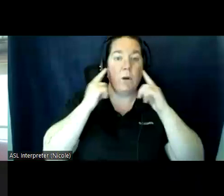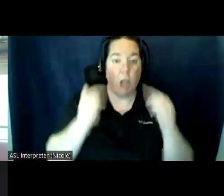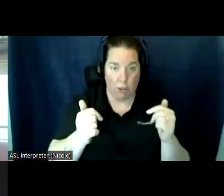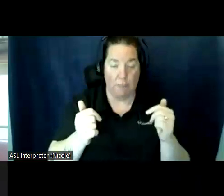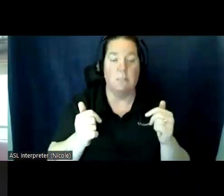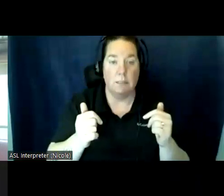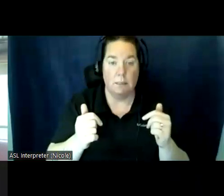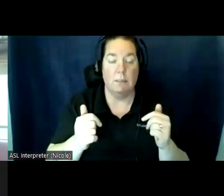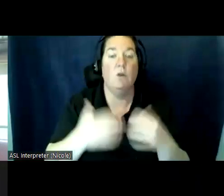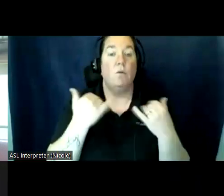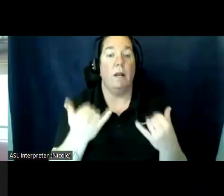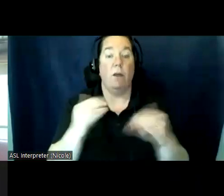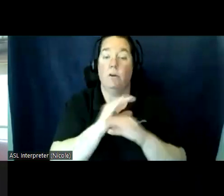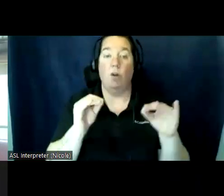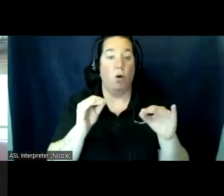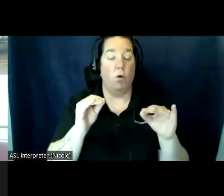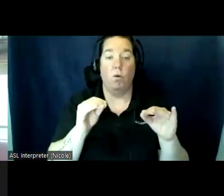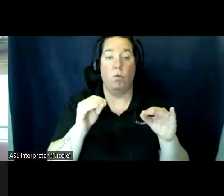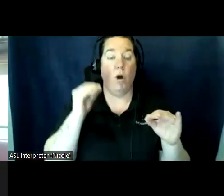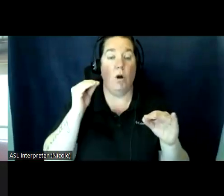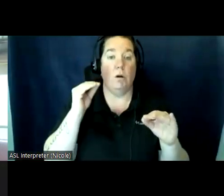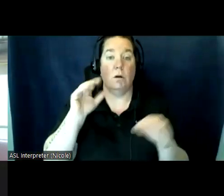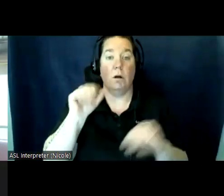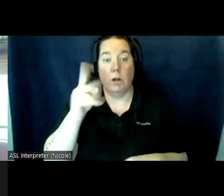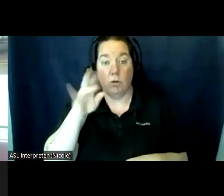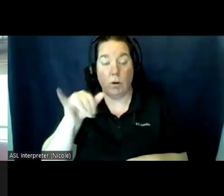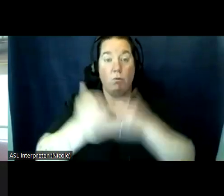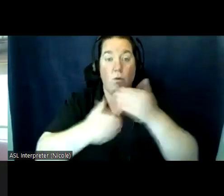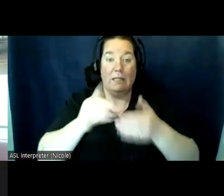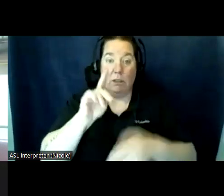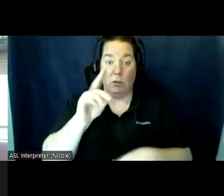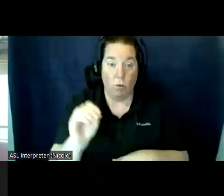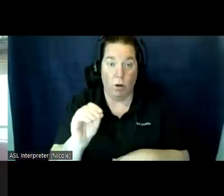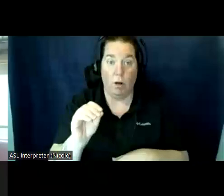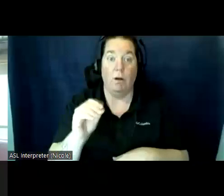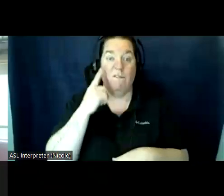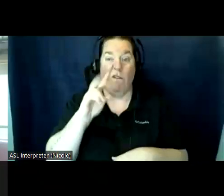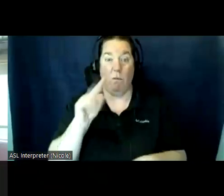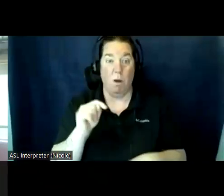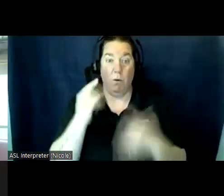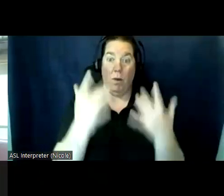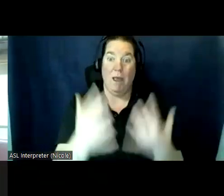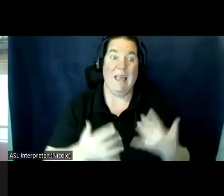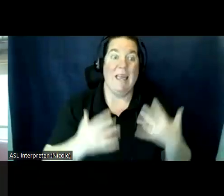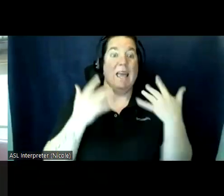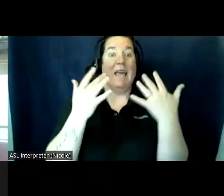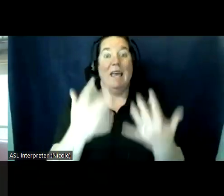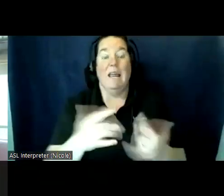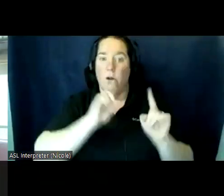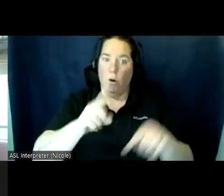currently no auditory processing disorder evaluation available in Vermont. We've waited months and months and months to go to Massachusetts and we're waiting for that